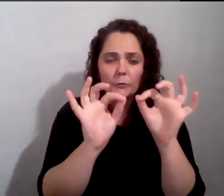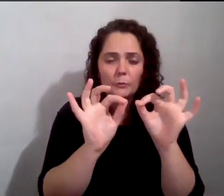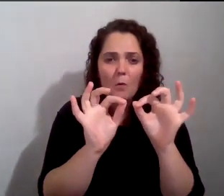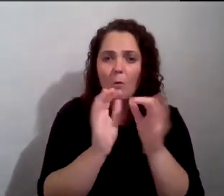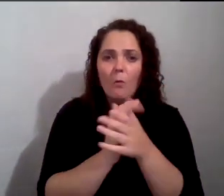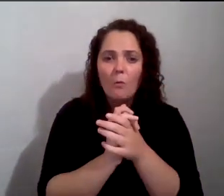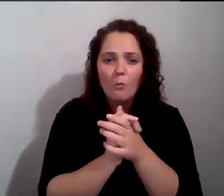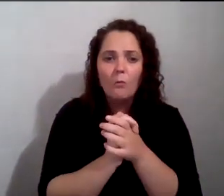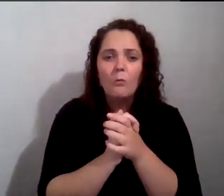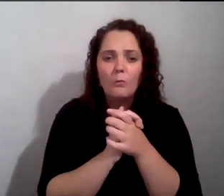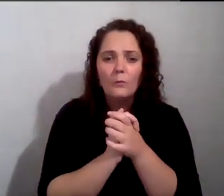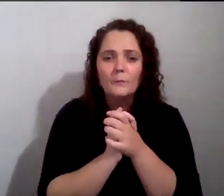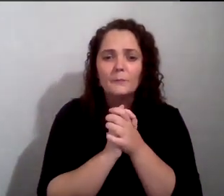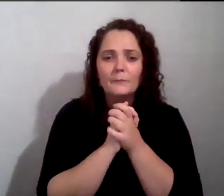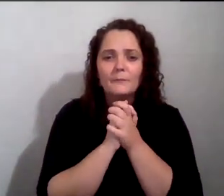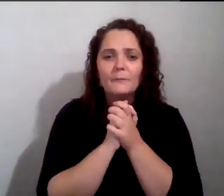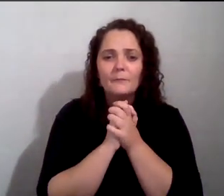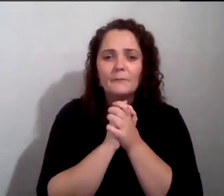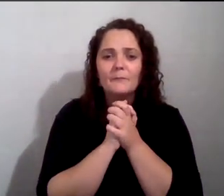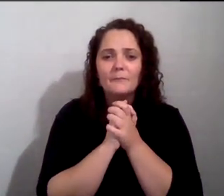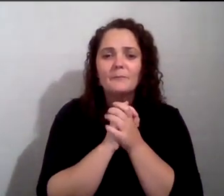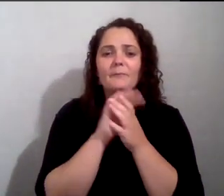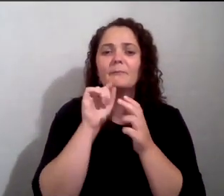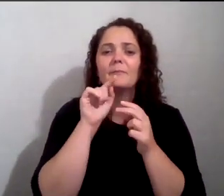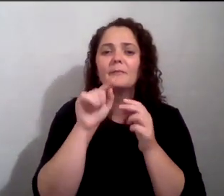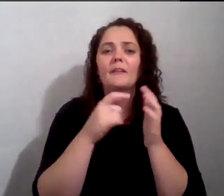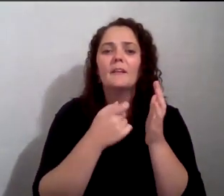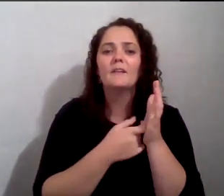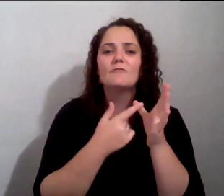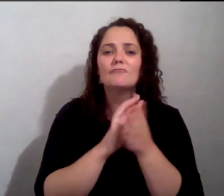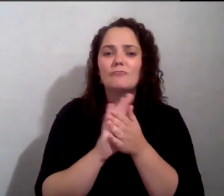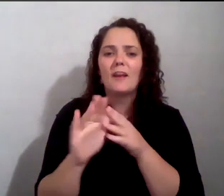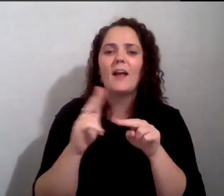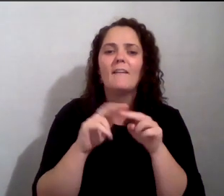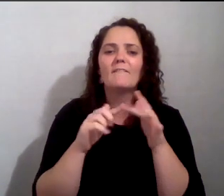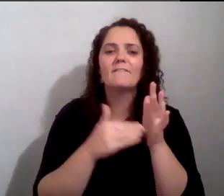Miller's works. And here’s Rah Fizelle, who Crowley had had taught